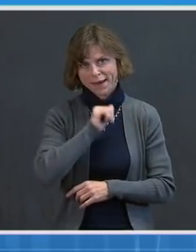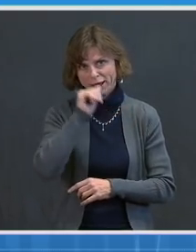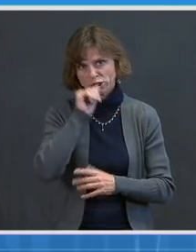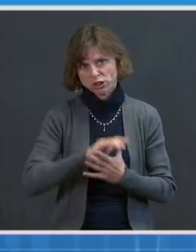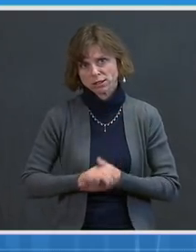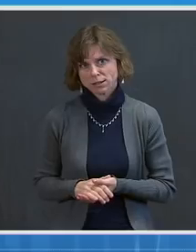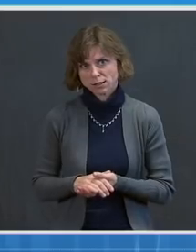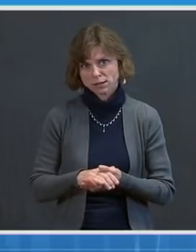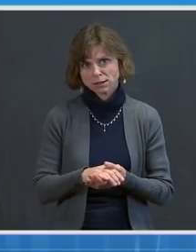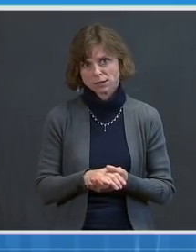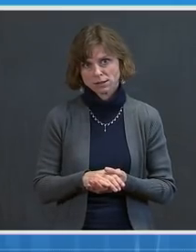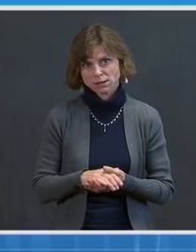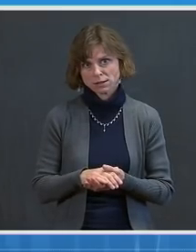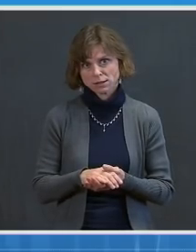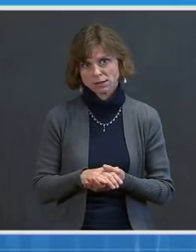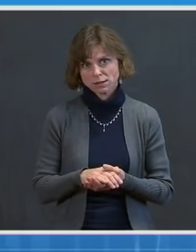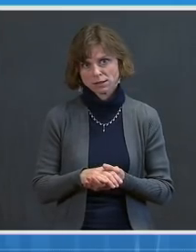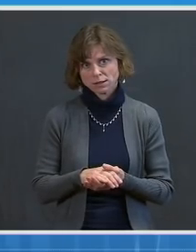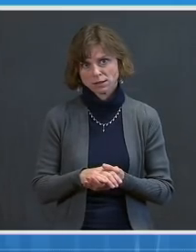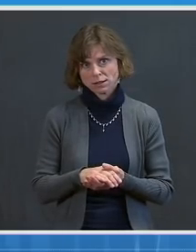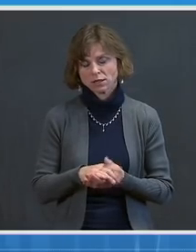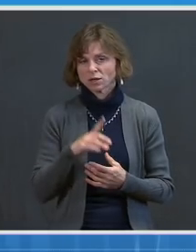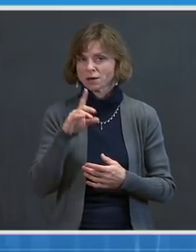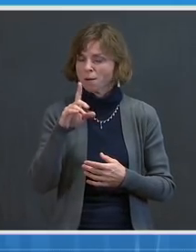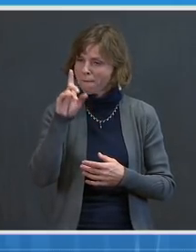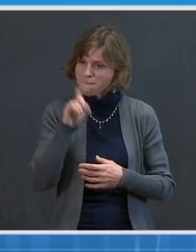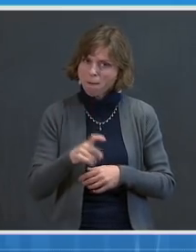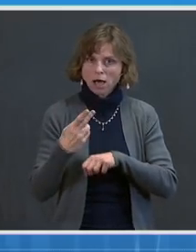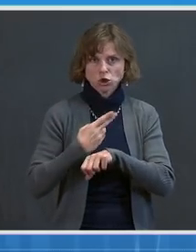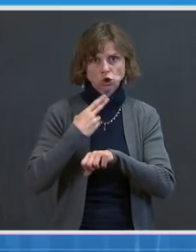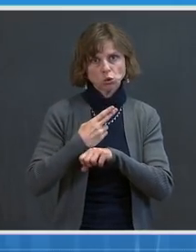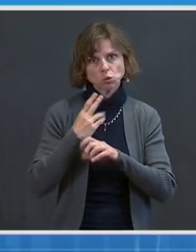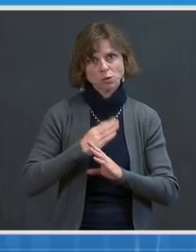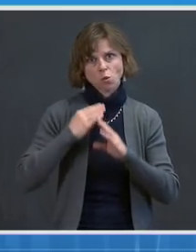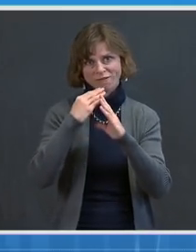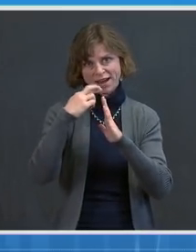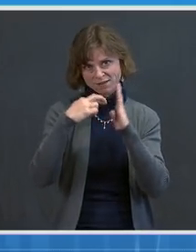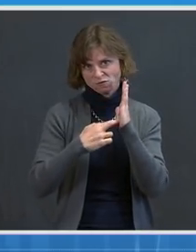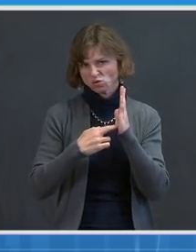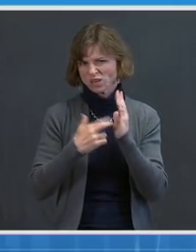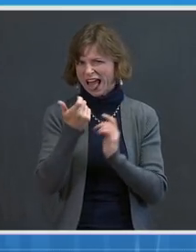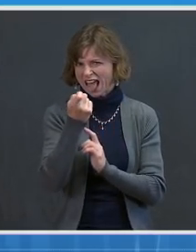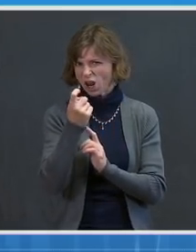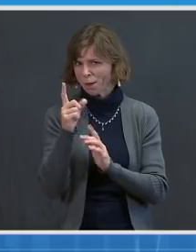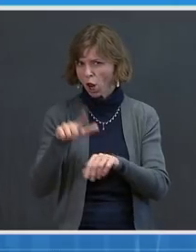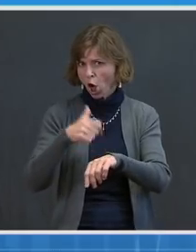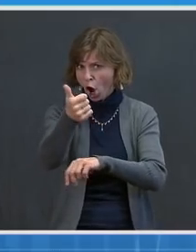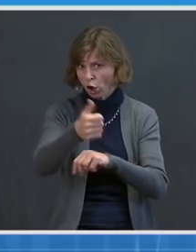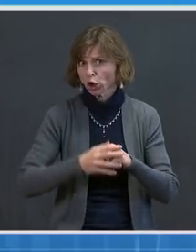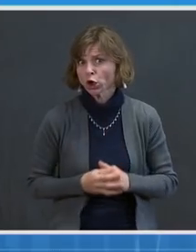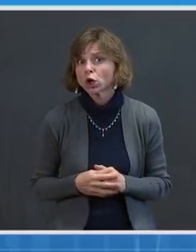prevention measures for just a little while longer. We ask for your participation by rolling up your sleeve